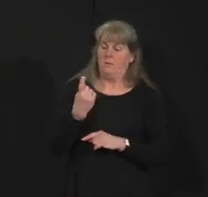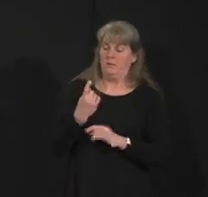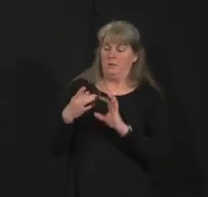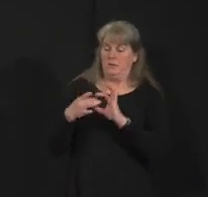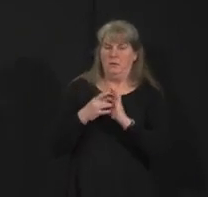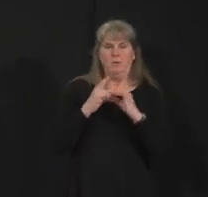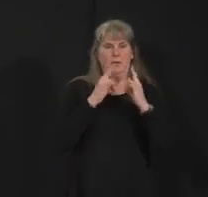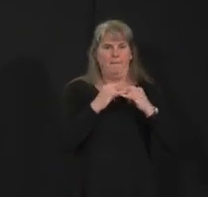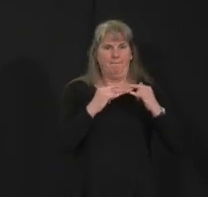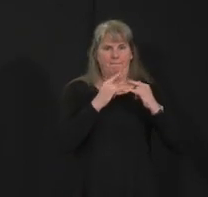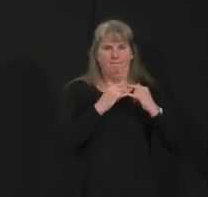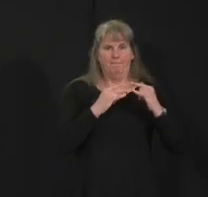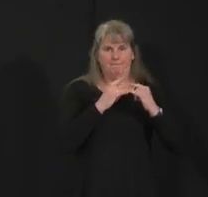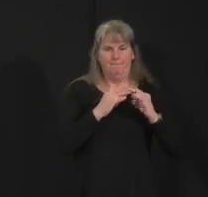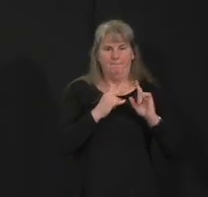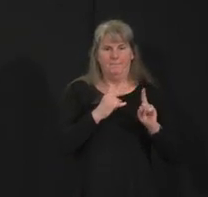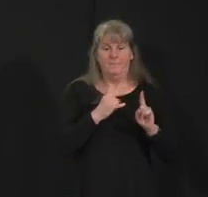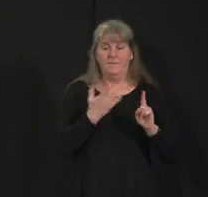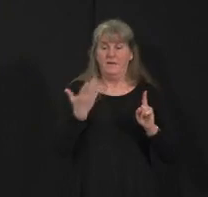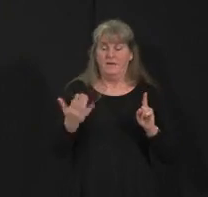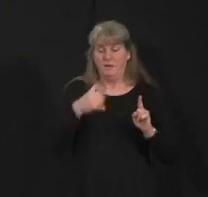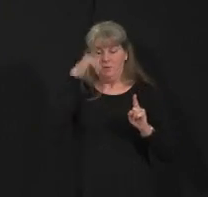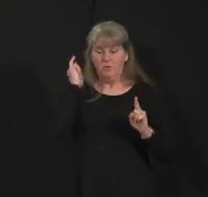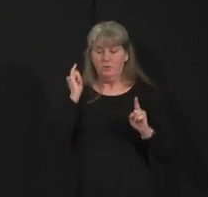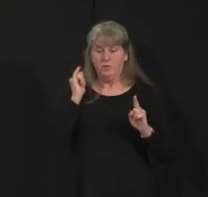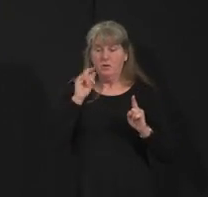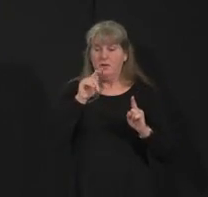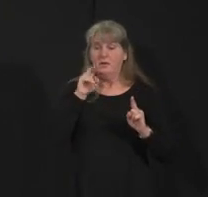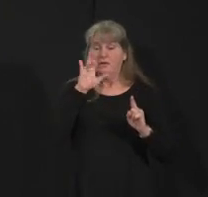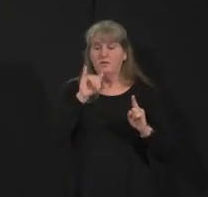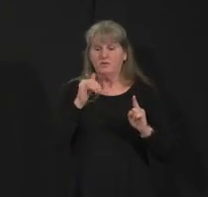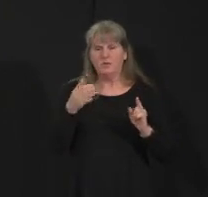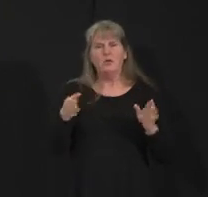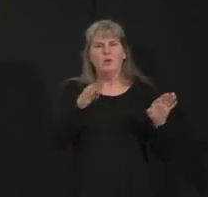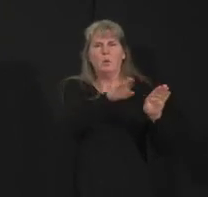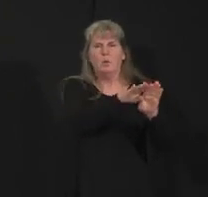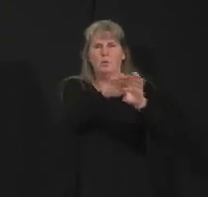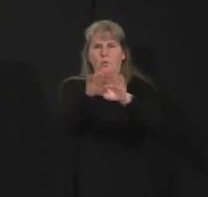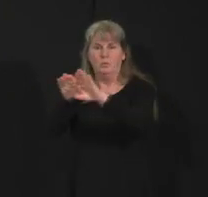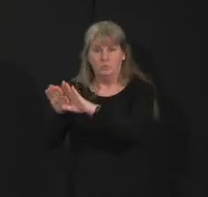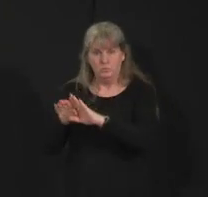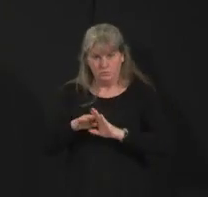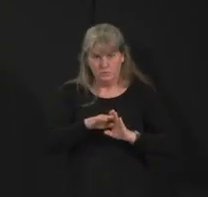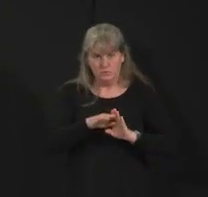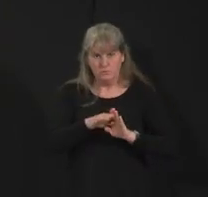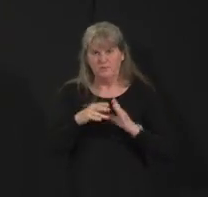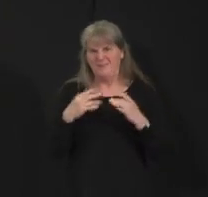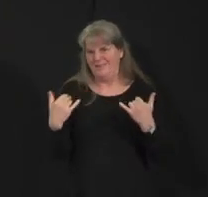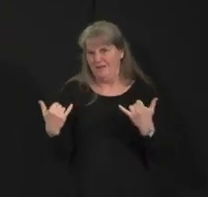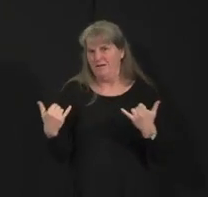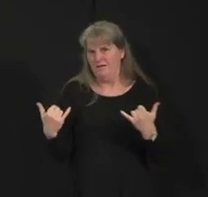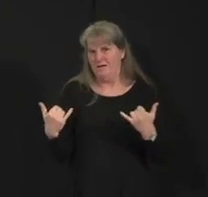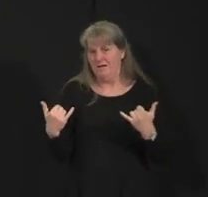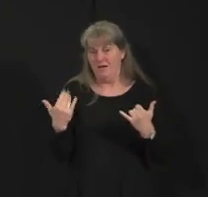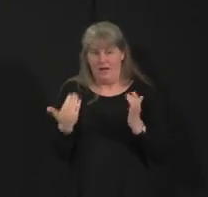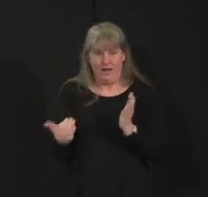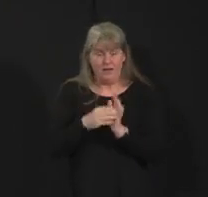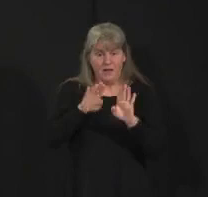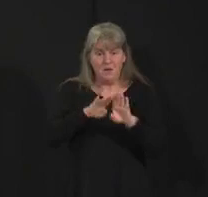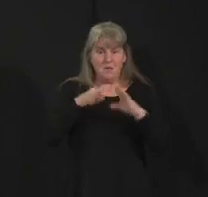camping and at the moment, the territorial campgrounds are closed. So whether they reopen or not, I